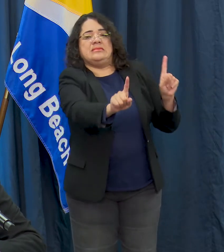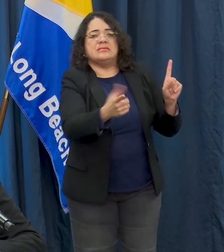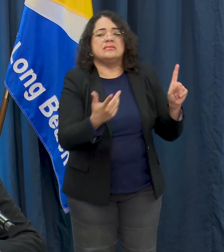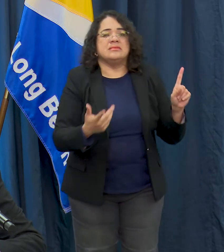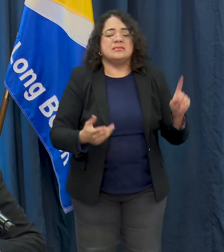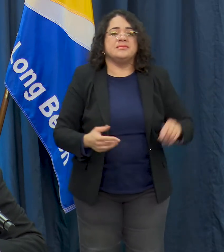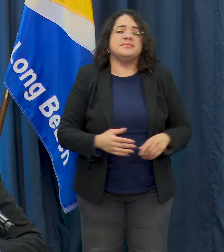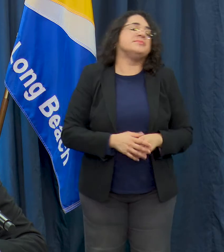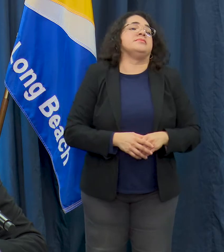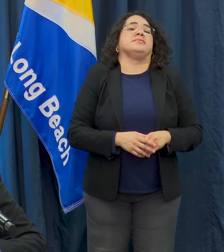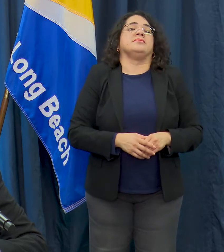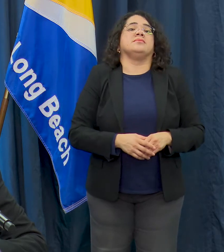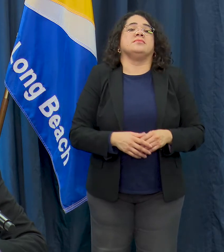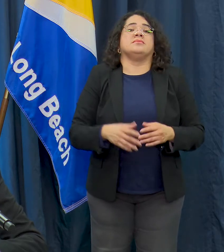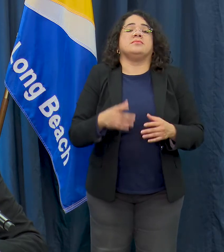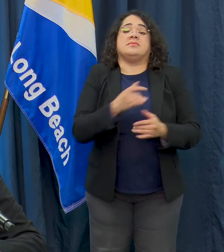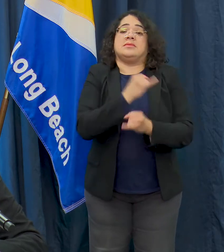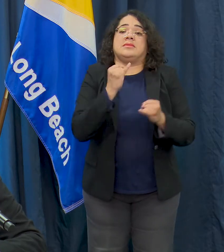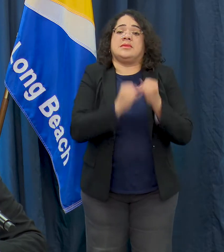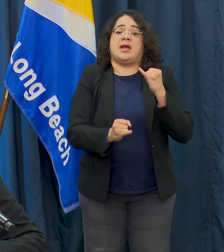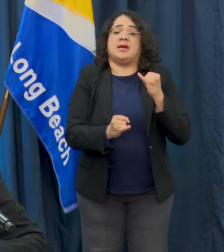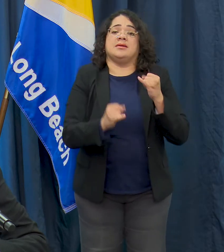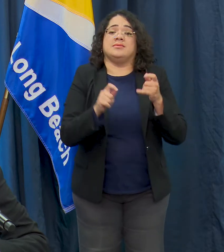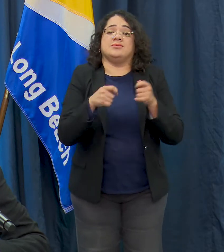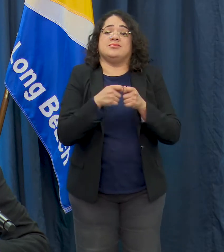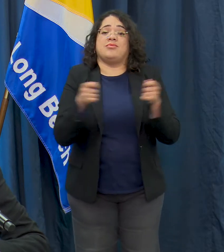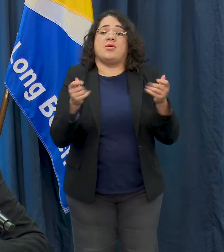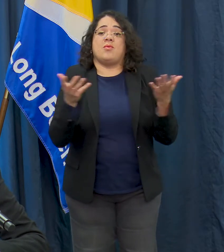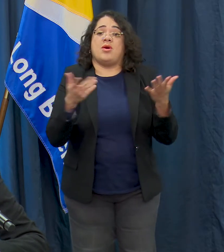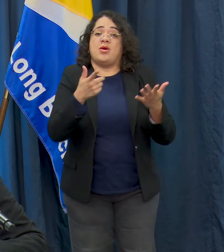I want to say before I turn it over is if you want to again help us fight COVID